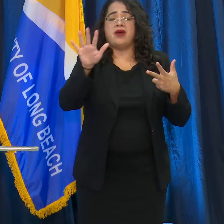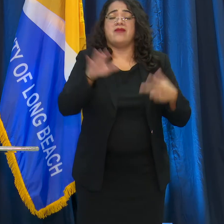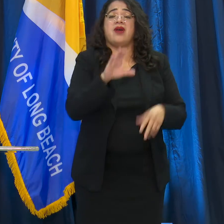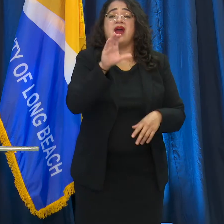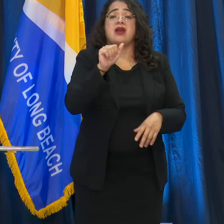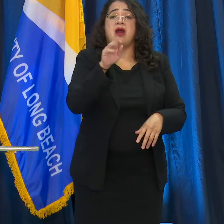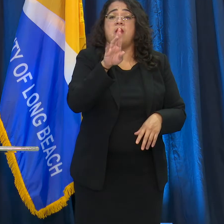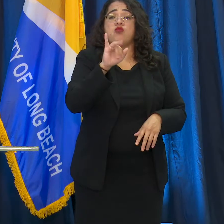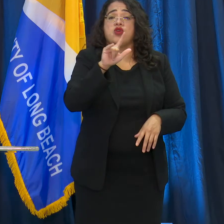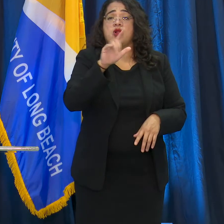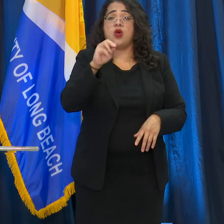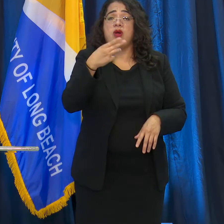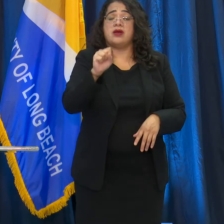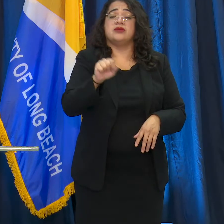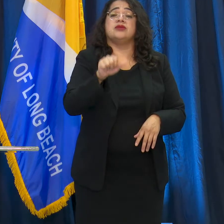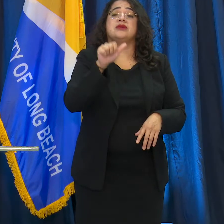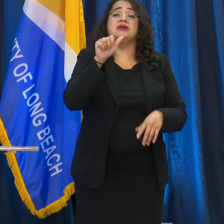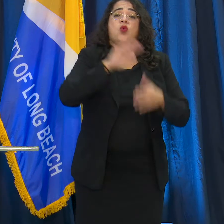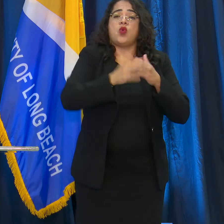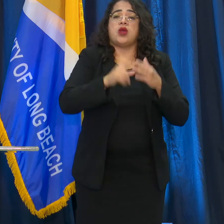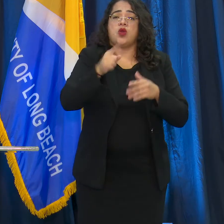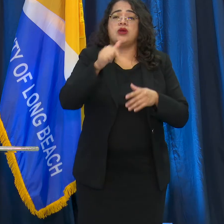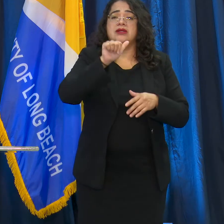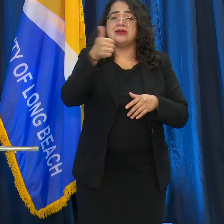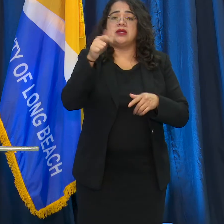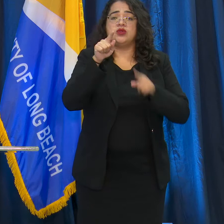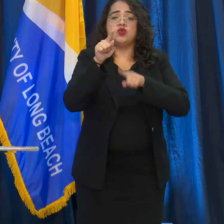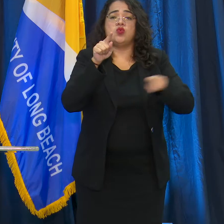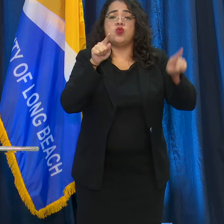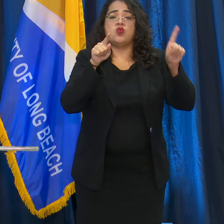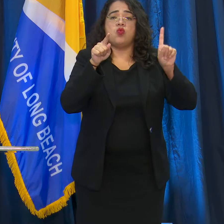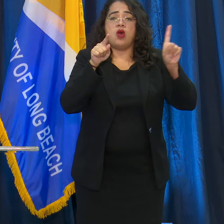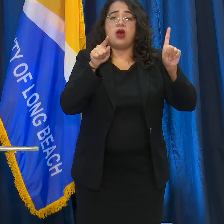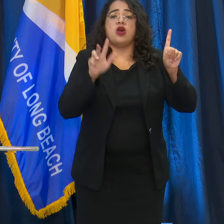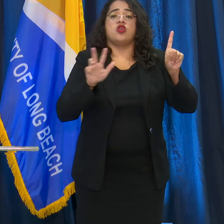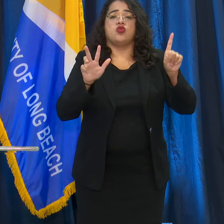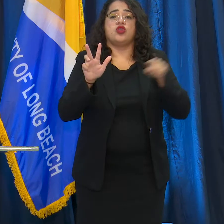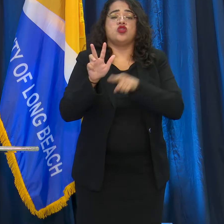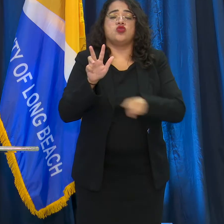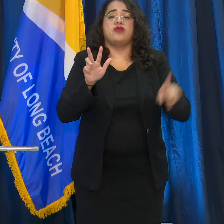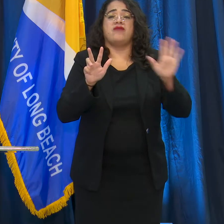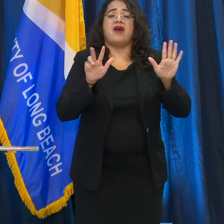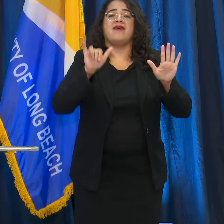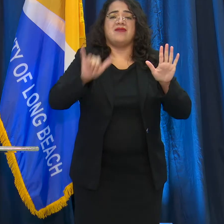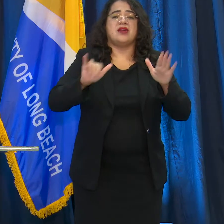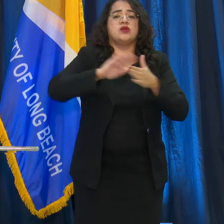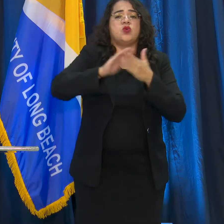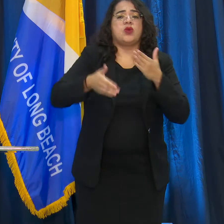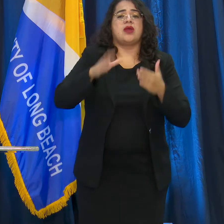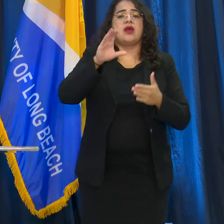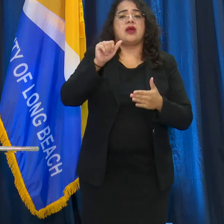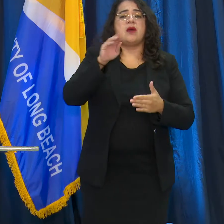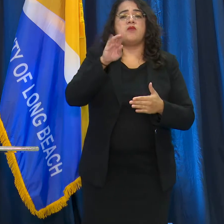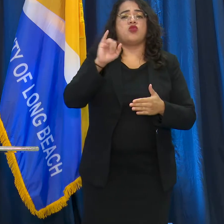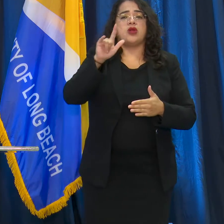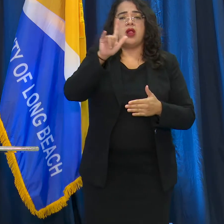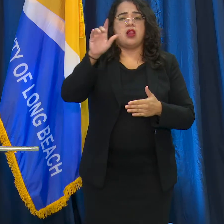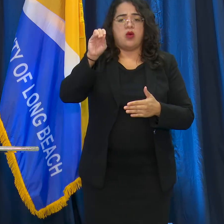only from 10 a.m to 1 p.m. and 3 to 5 p.m., so Cabrillo will be the weekend location, and they'll have full appointments in